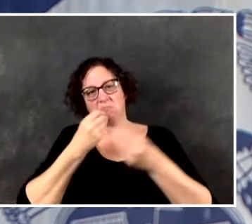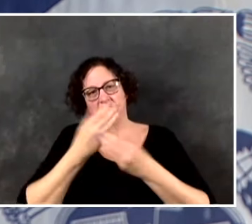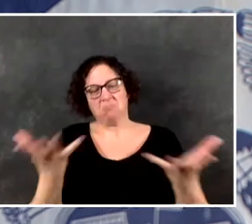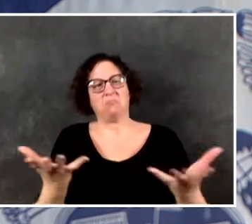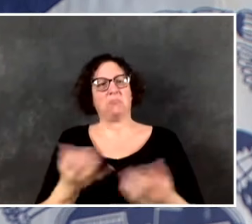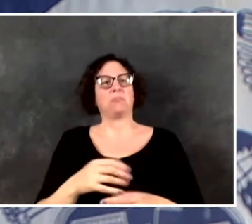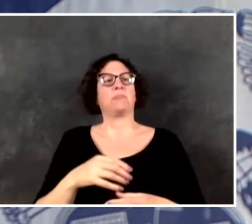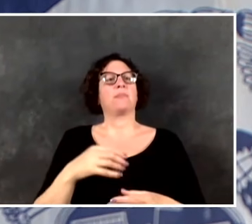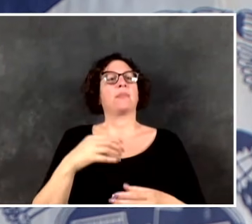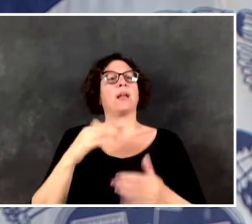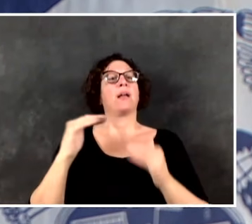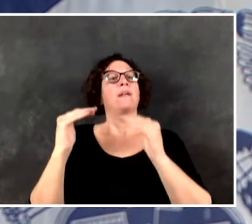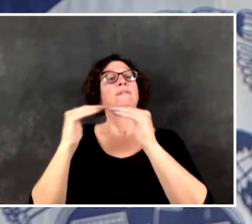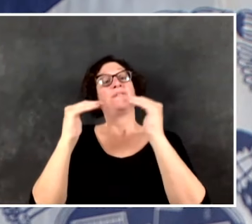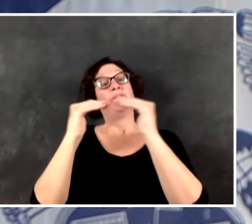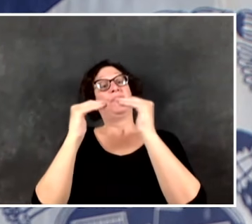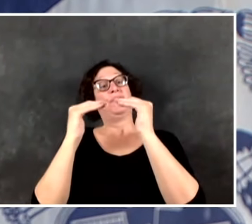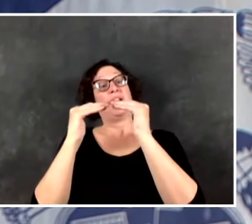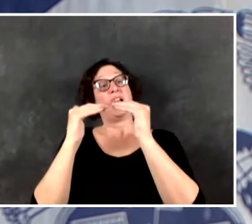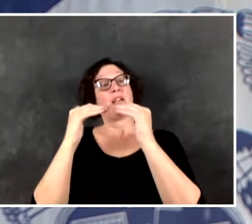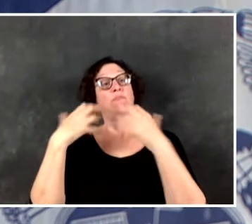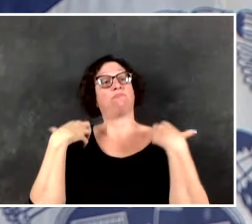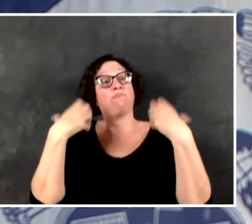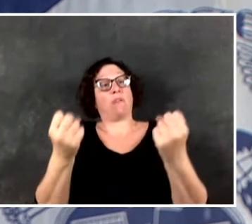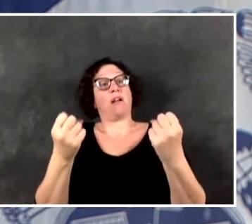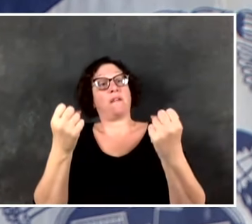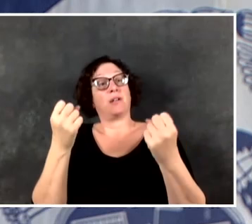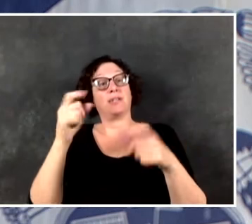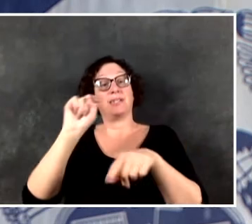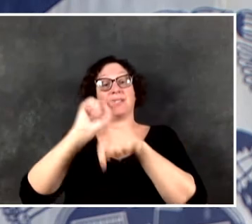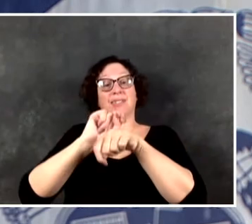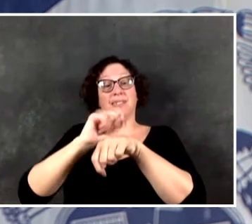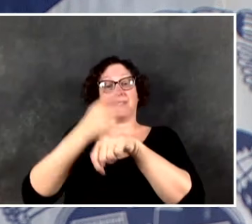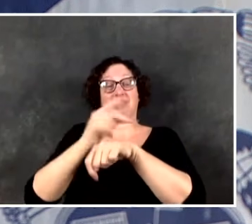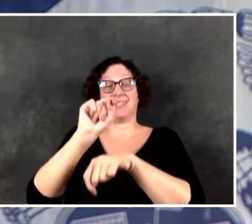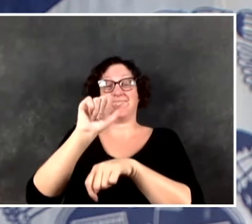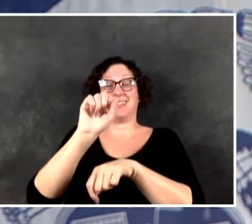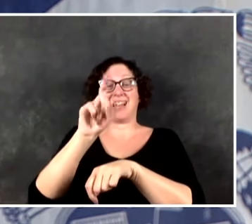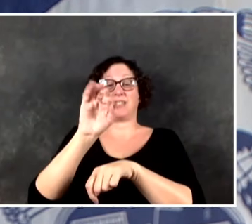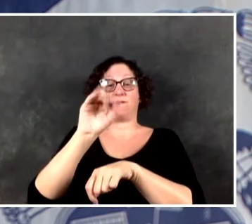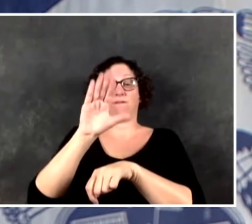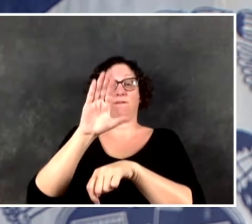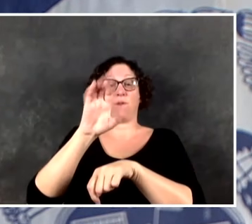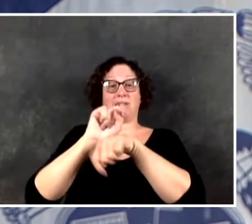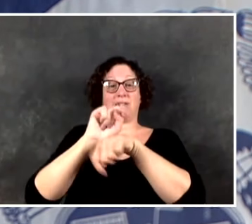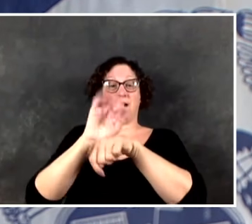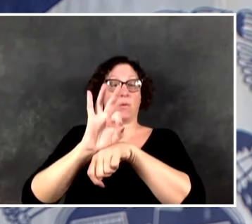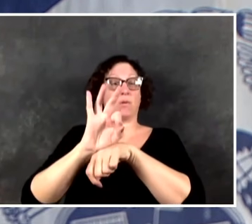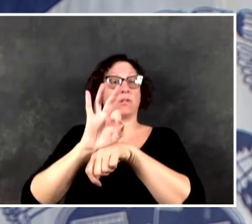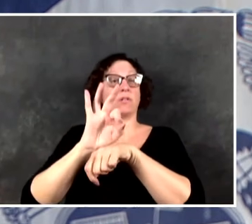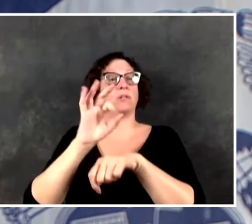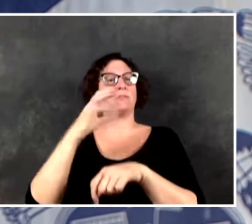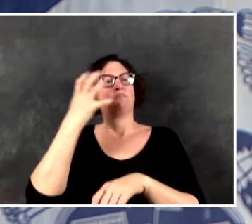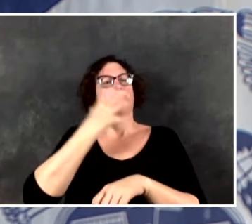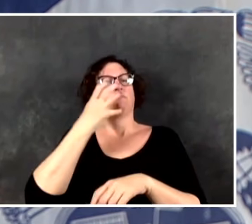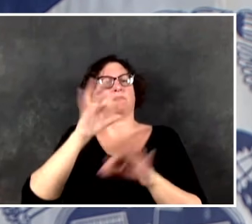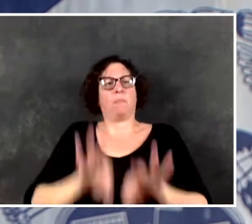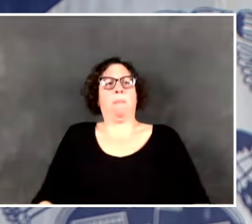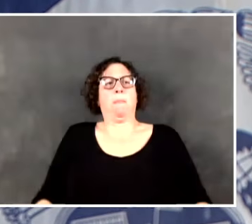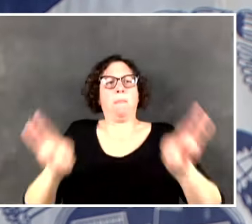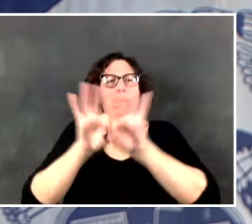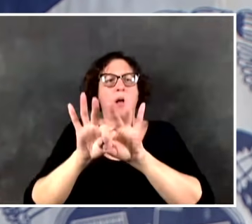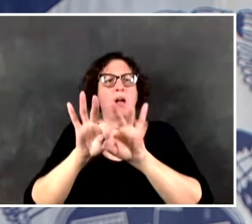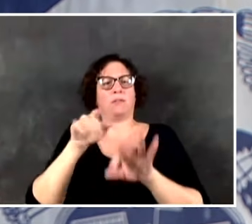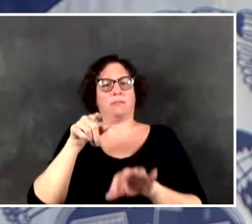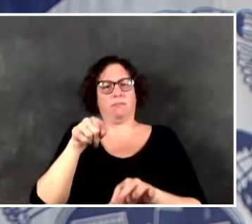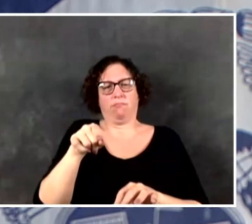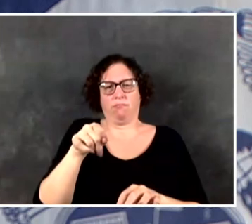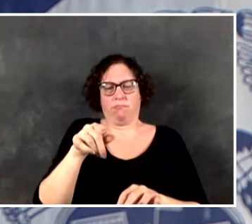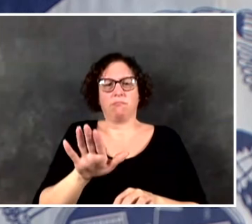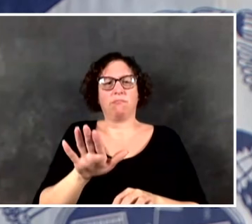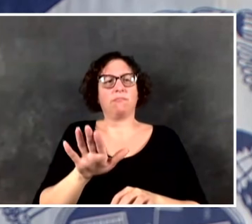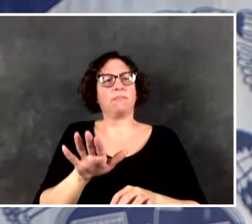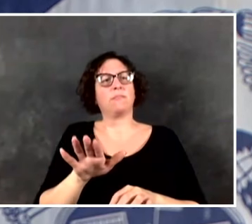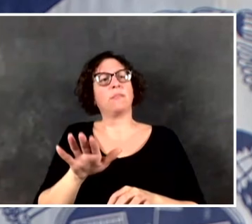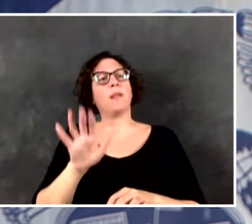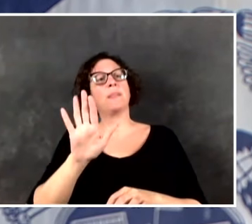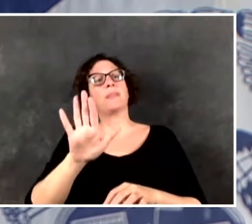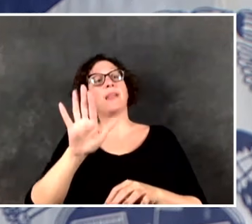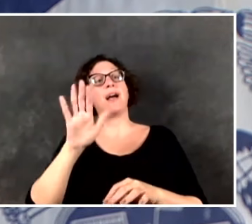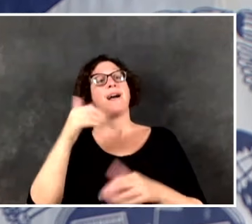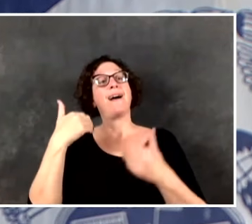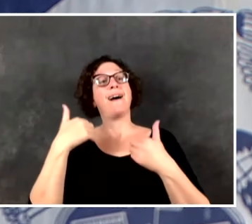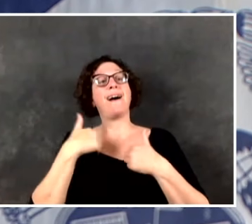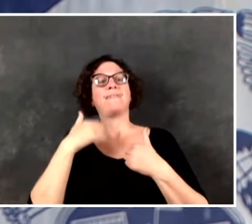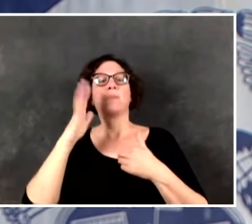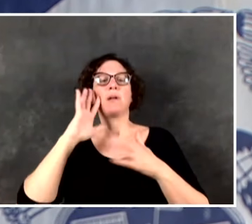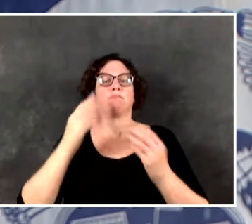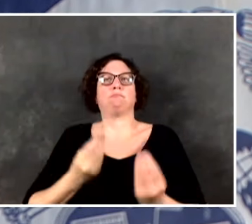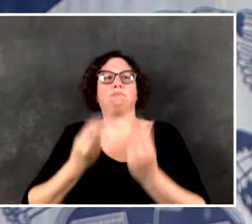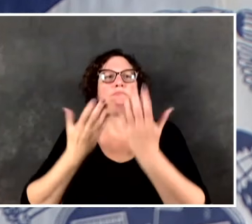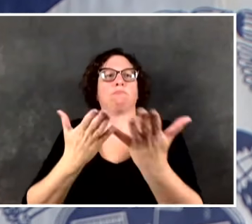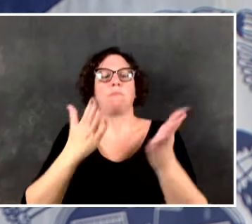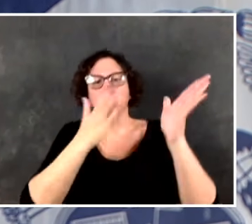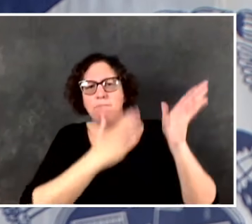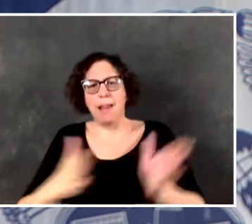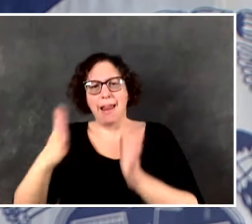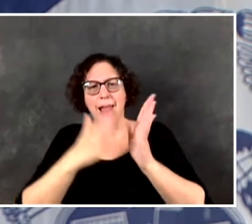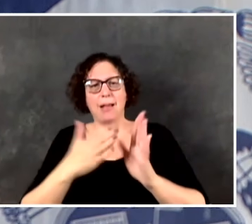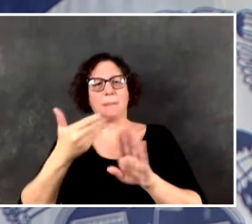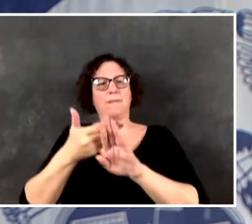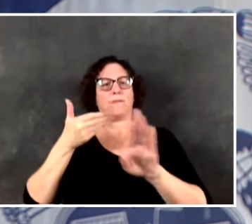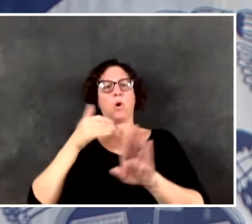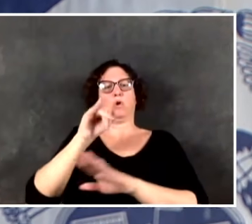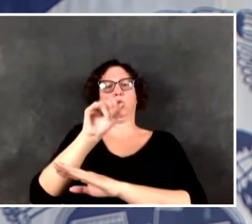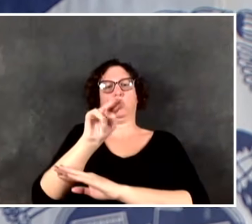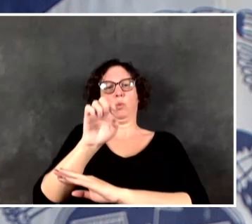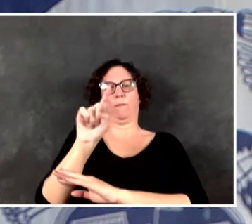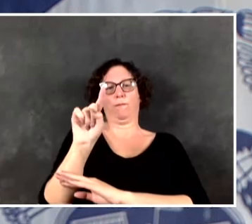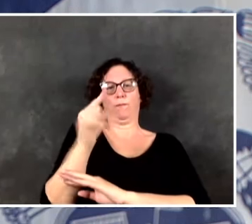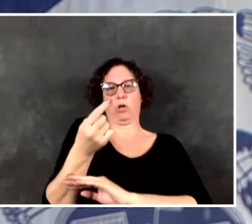HAVE TO DO IN THE